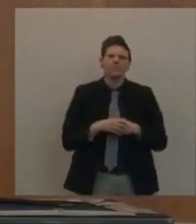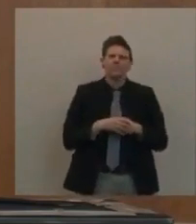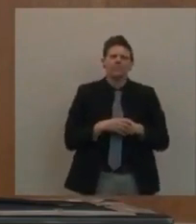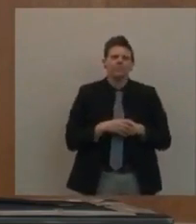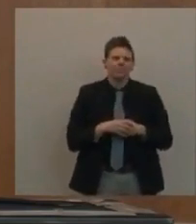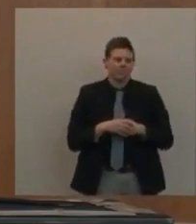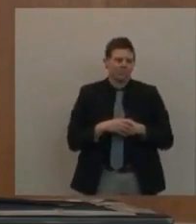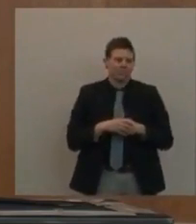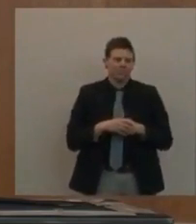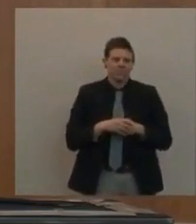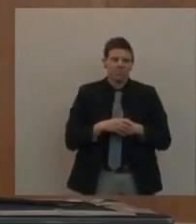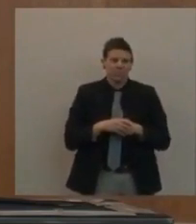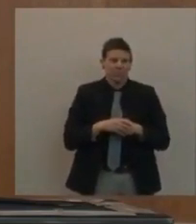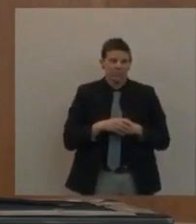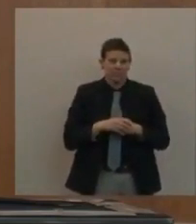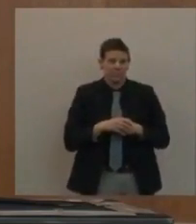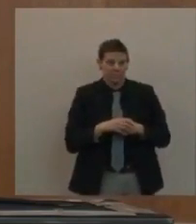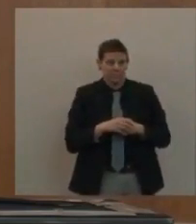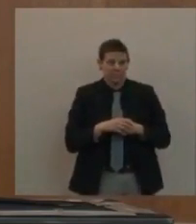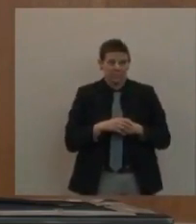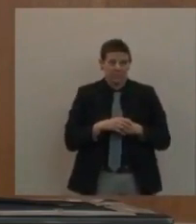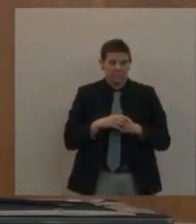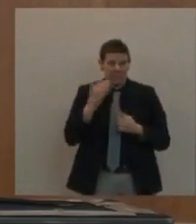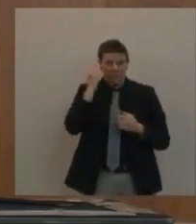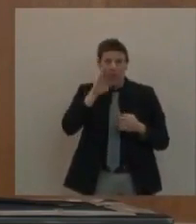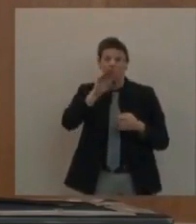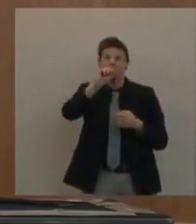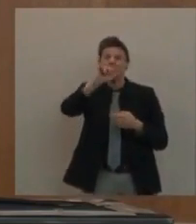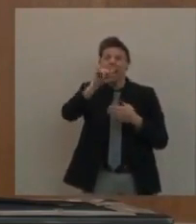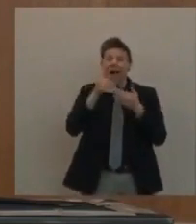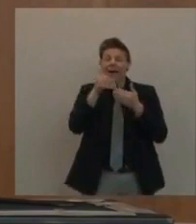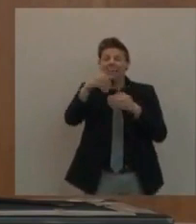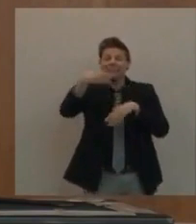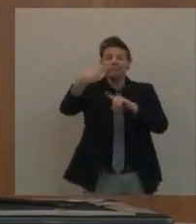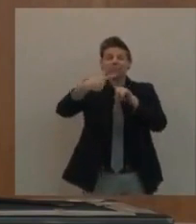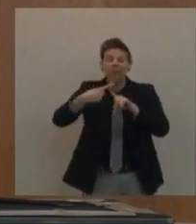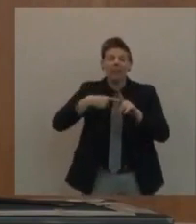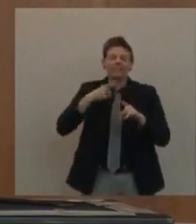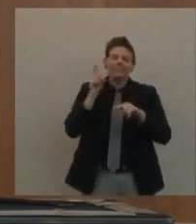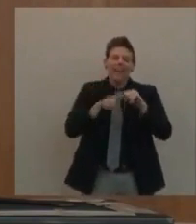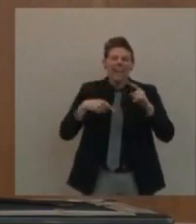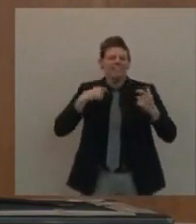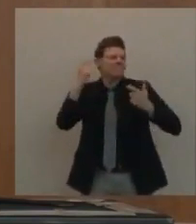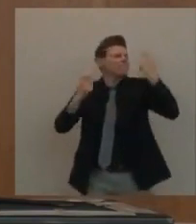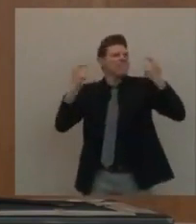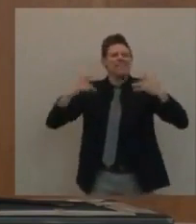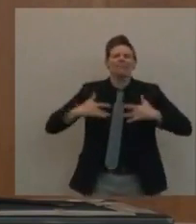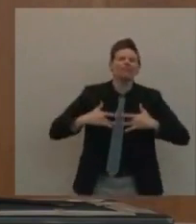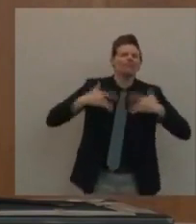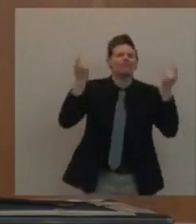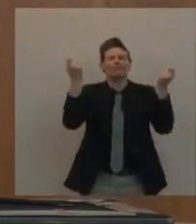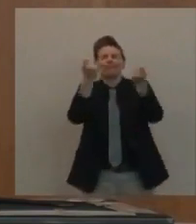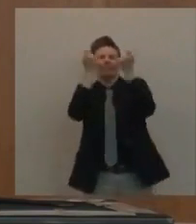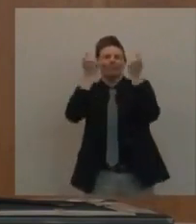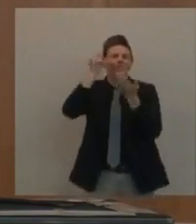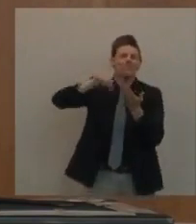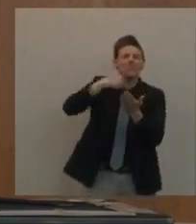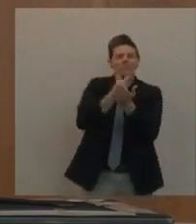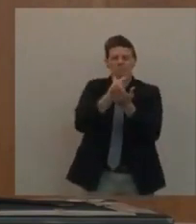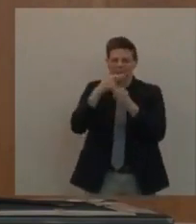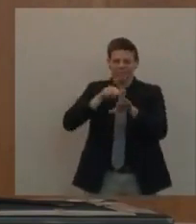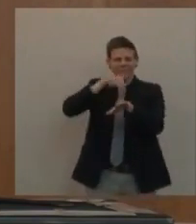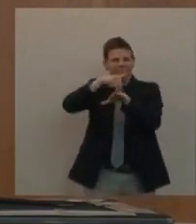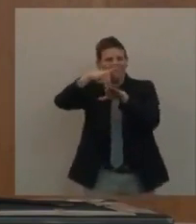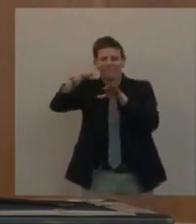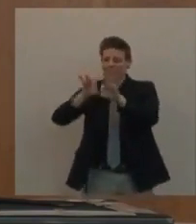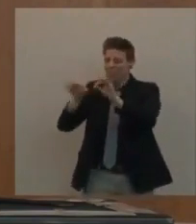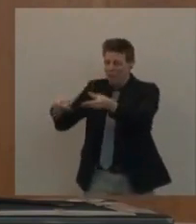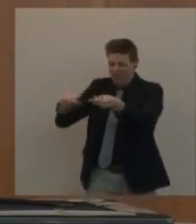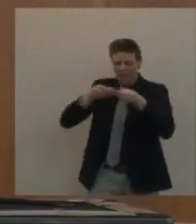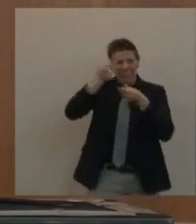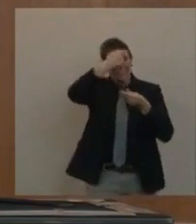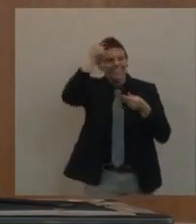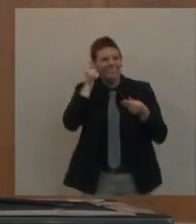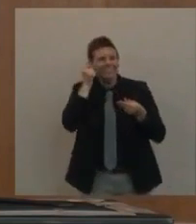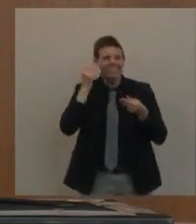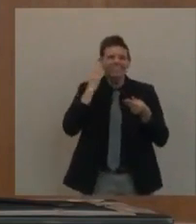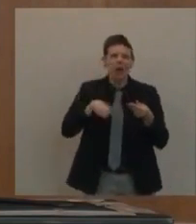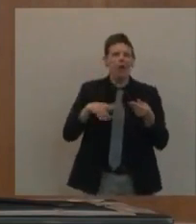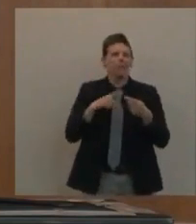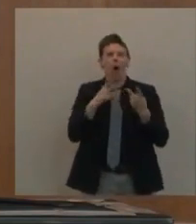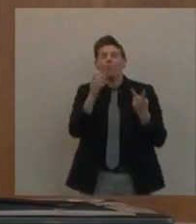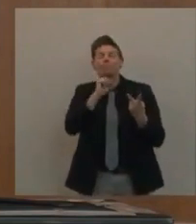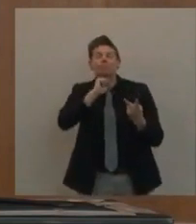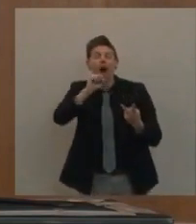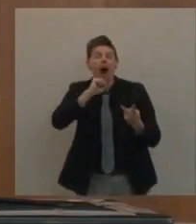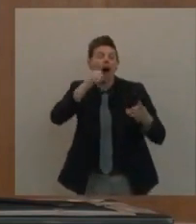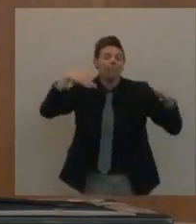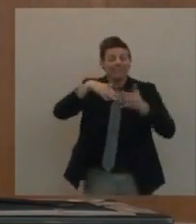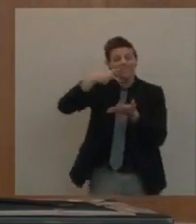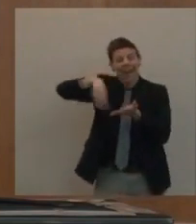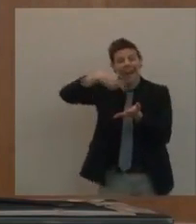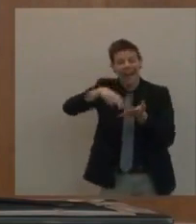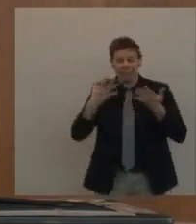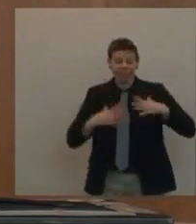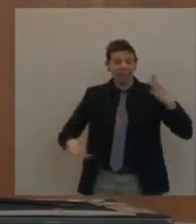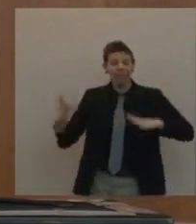AND FOR ALL THOSE STUDENTS WHO ARE NOT IN MAY, ARE GOING TO GET TO HAVE A LARGE COMMITMENT -- LARGE COMMENCEMENT AND WILL NOT GET TO GO TO THEIR PROMS IN THE SAME WAY THAT THEY ARE GOING TO